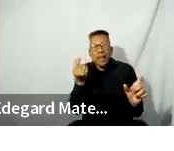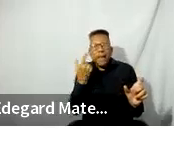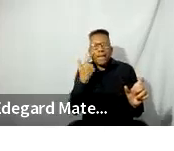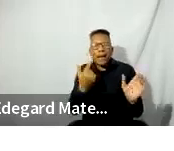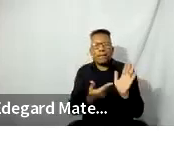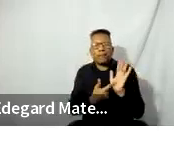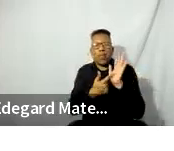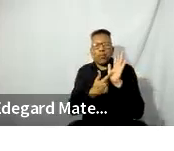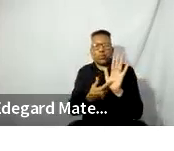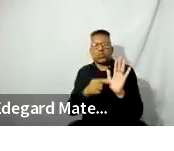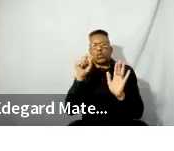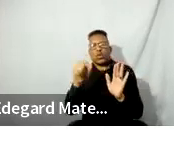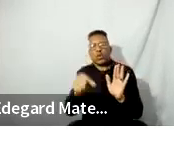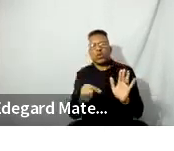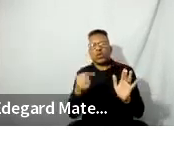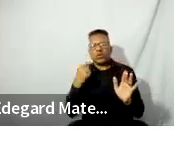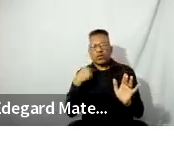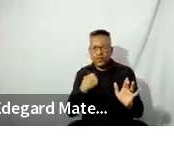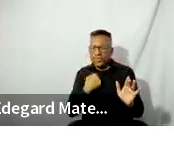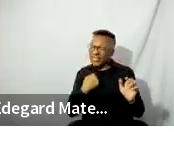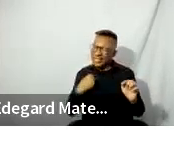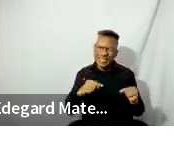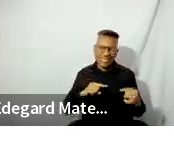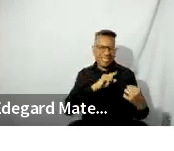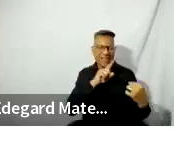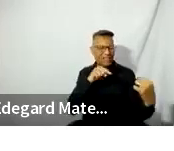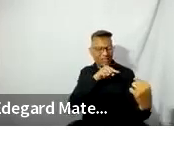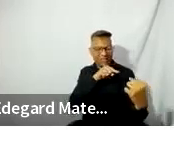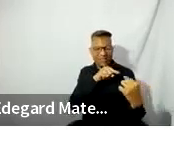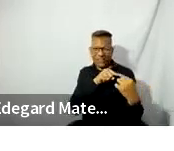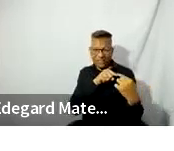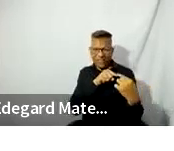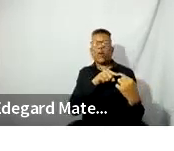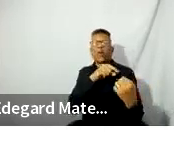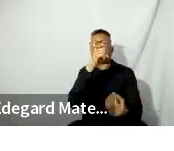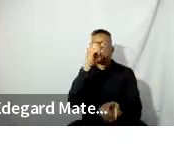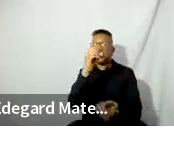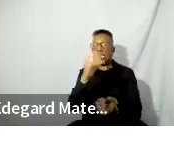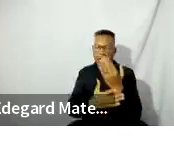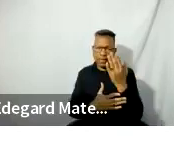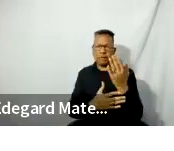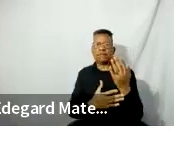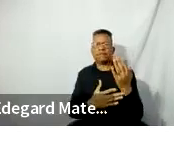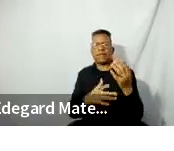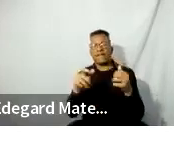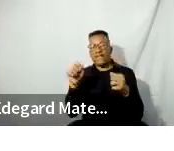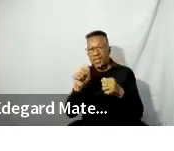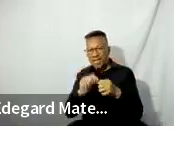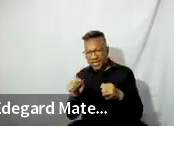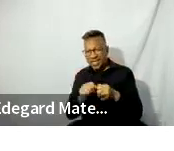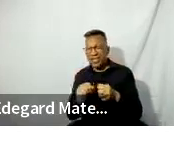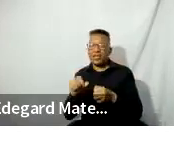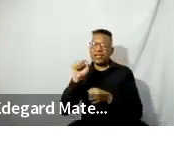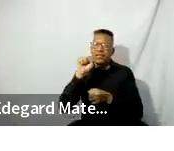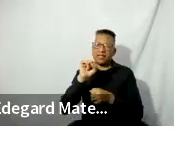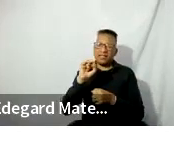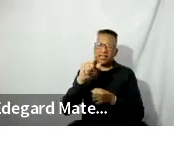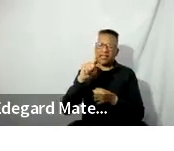sense sense, and sense and precise meaning. is the creation and use of science. that is artificial